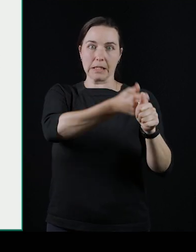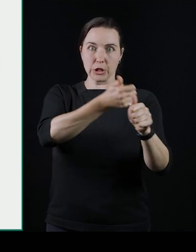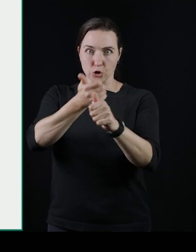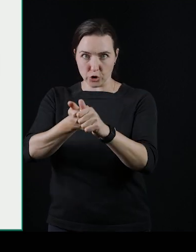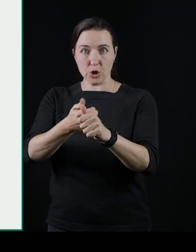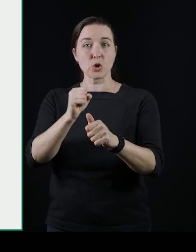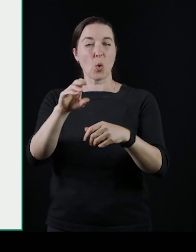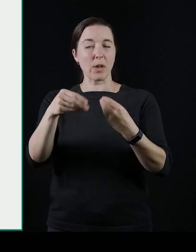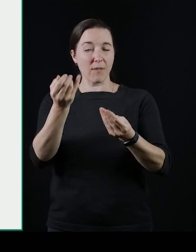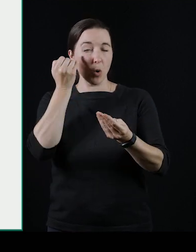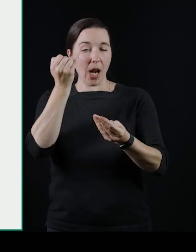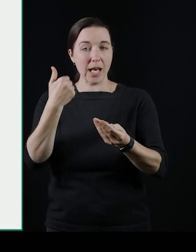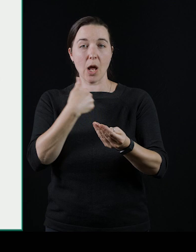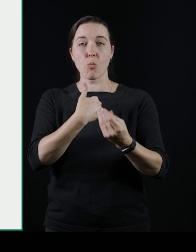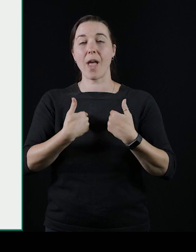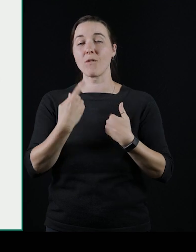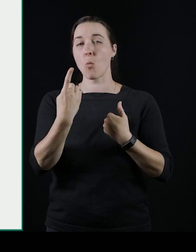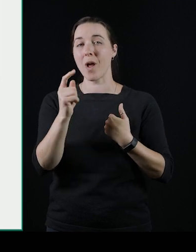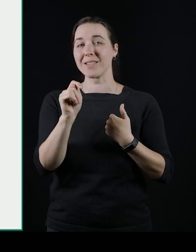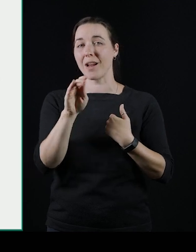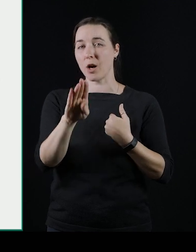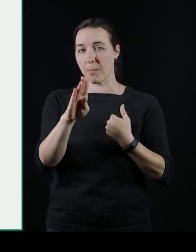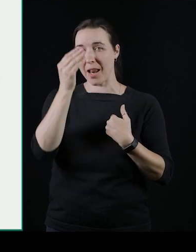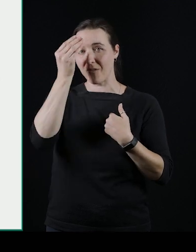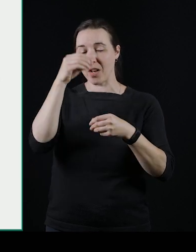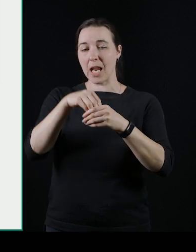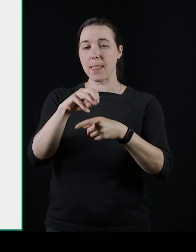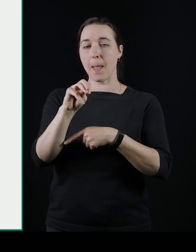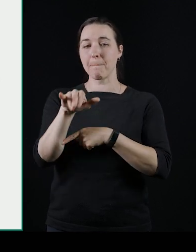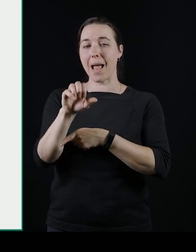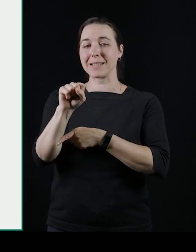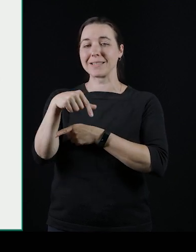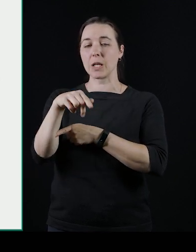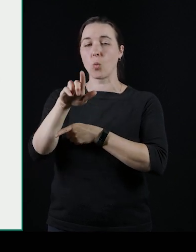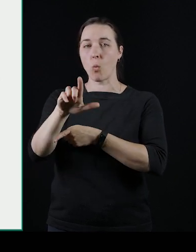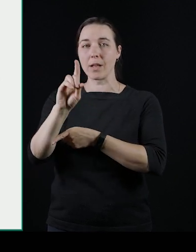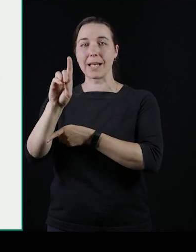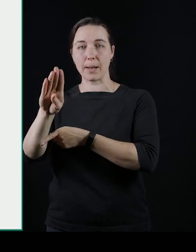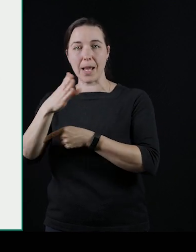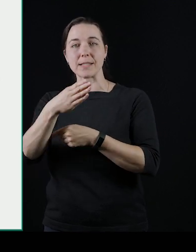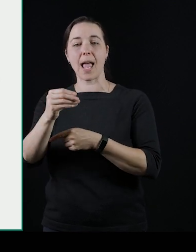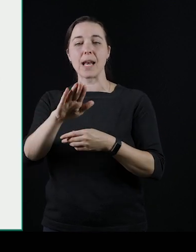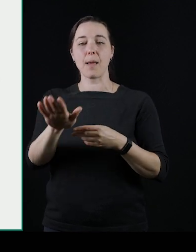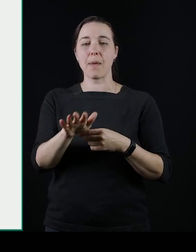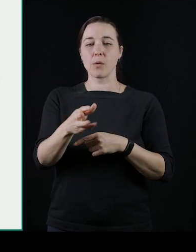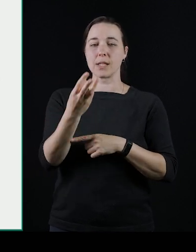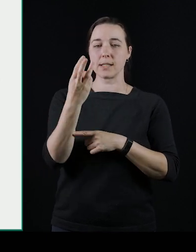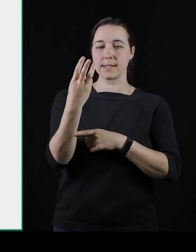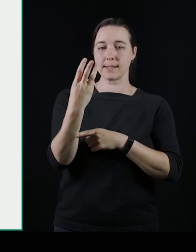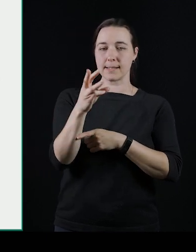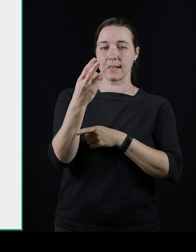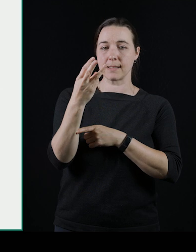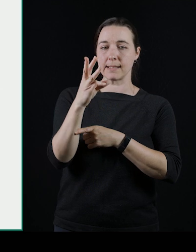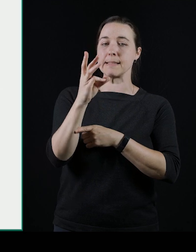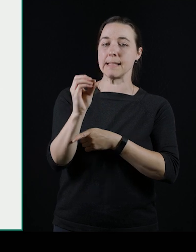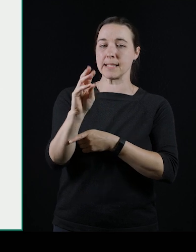we have one terabyte of data in the MySQL database and a 60 VMs running our video services